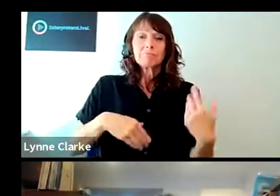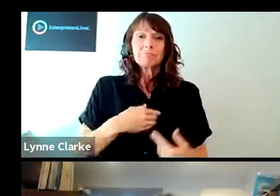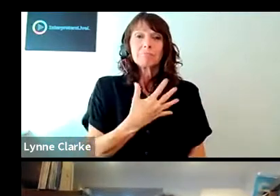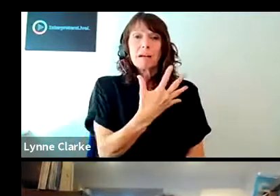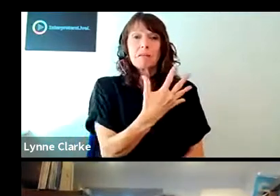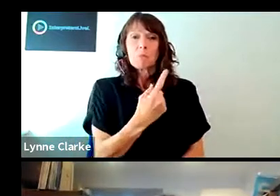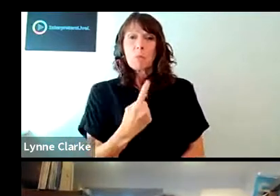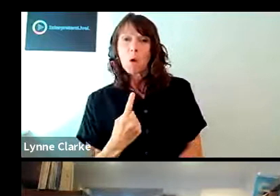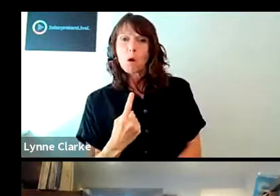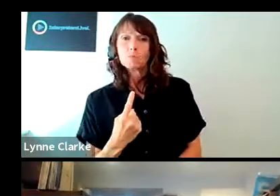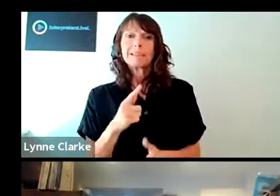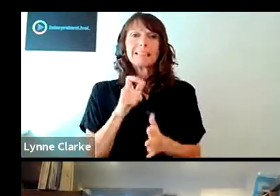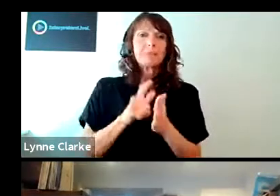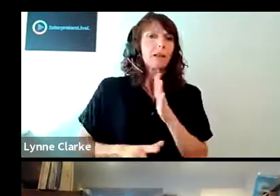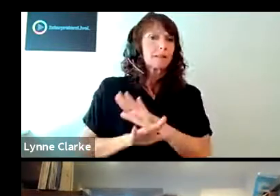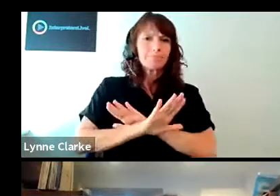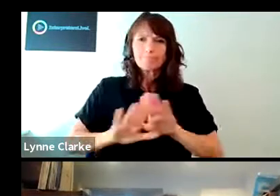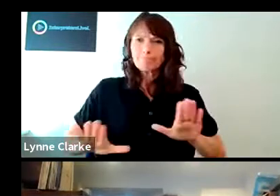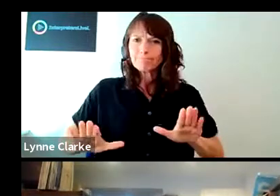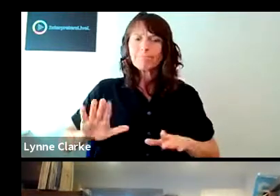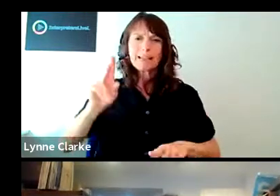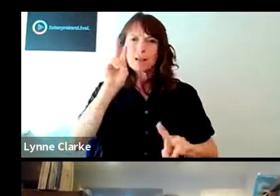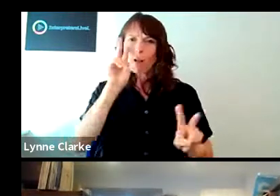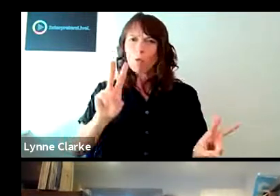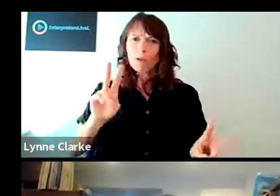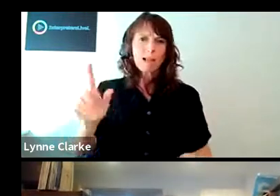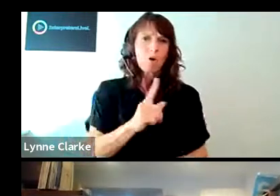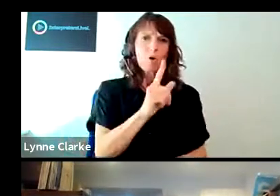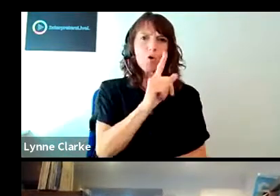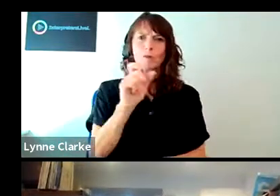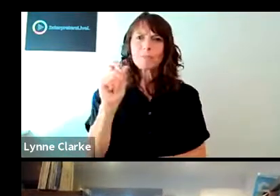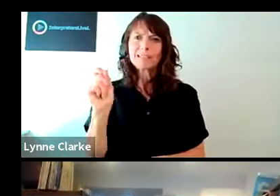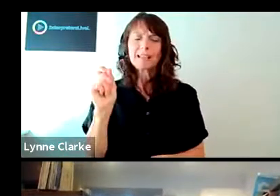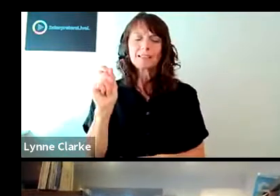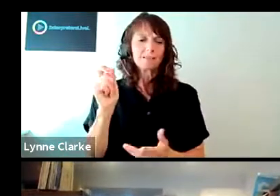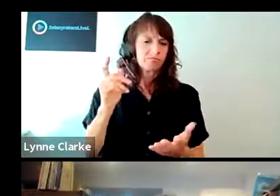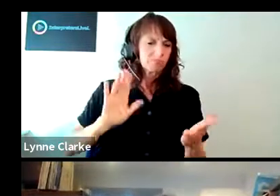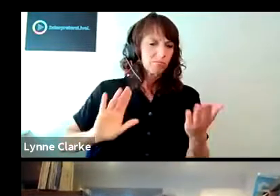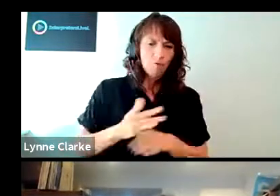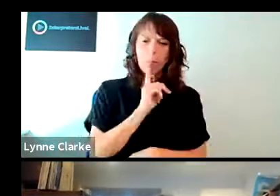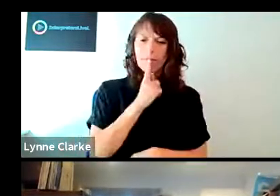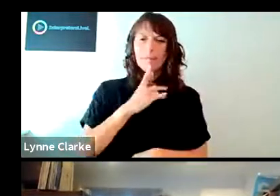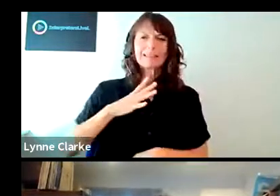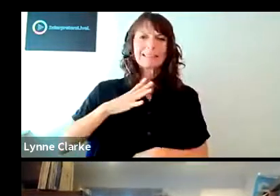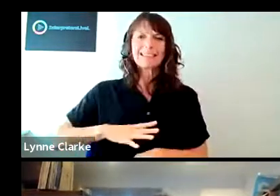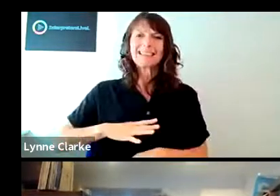it's really addressing a hundred percent of the people's needs because we're not engaging with the